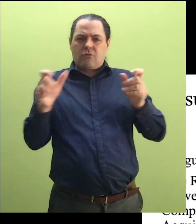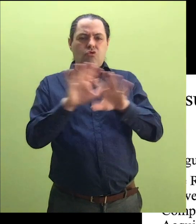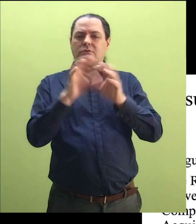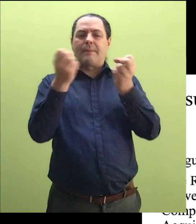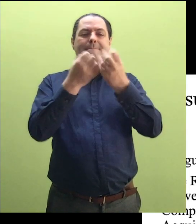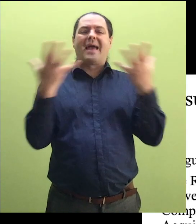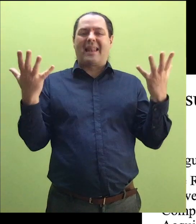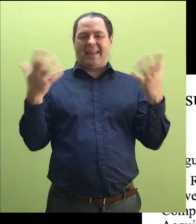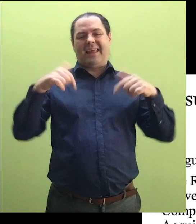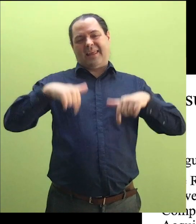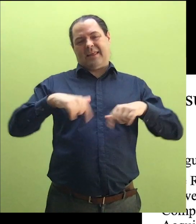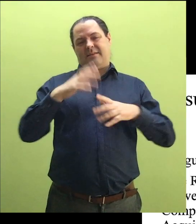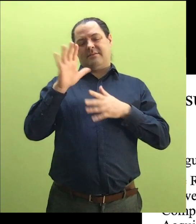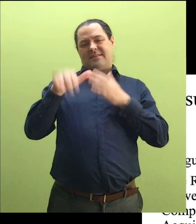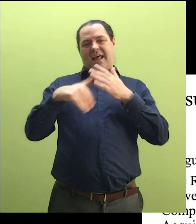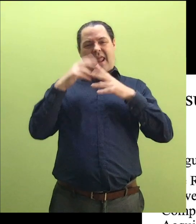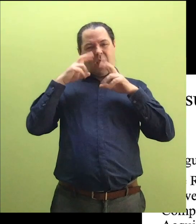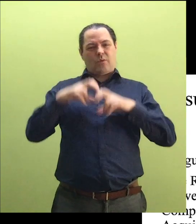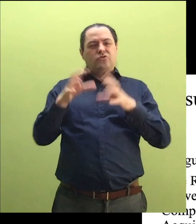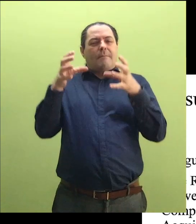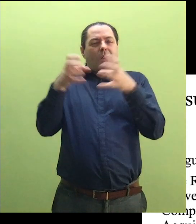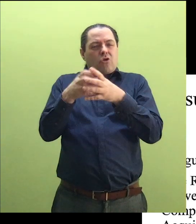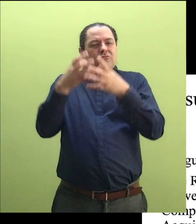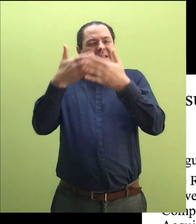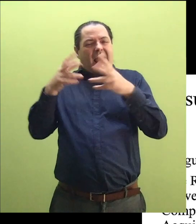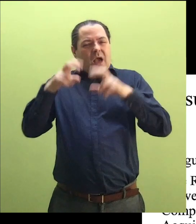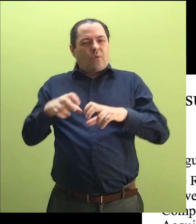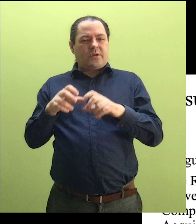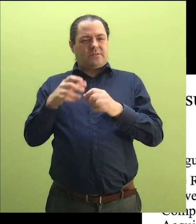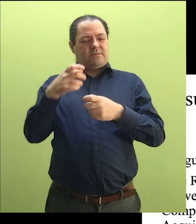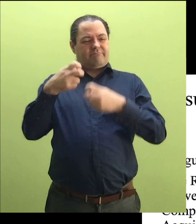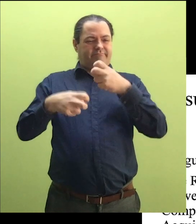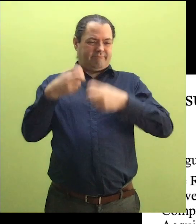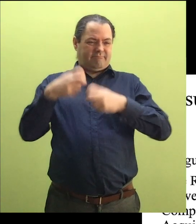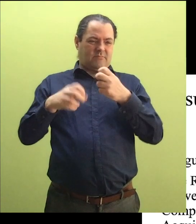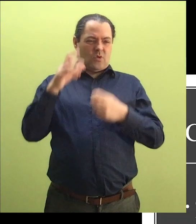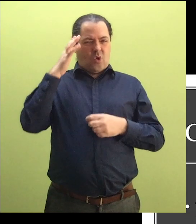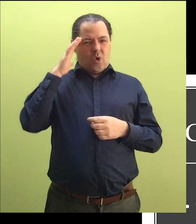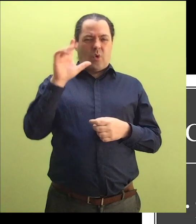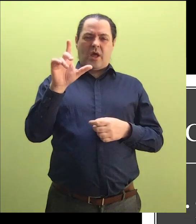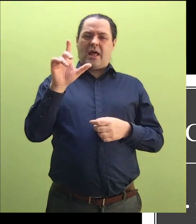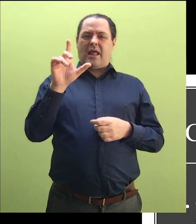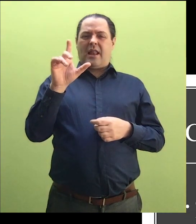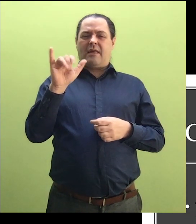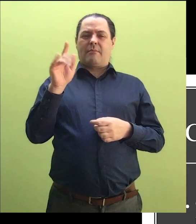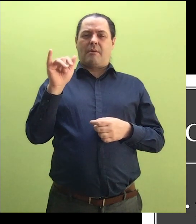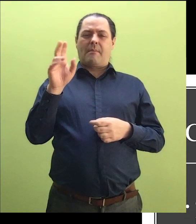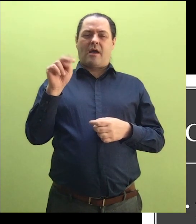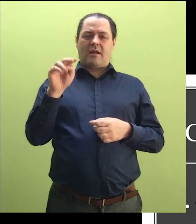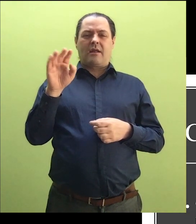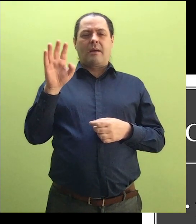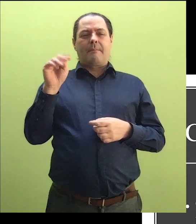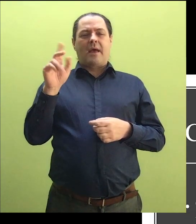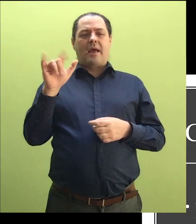as stated by Lieberman and Mayberry 2015 as well. To